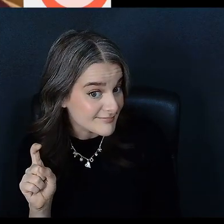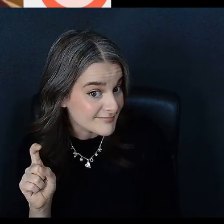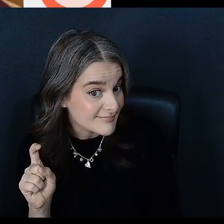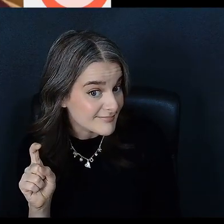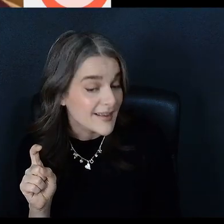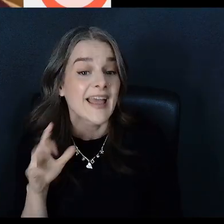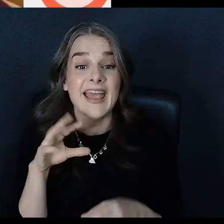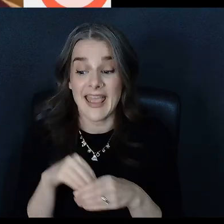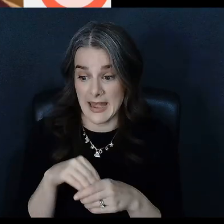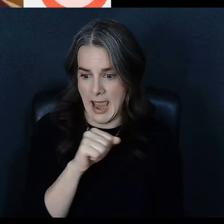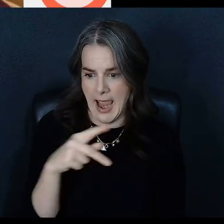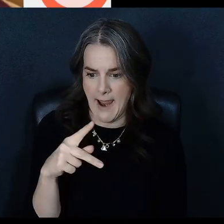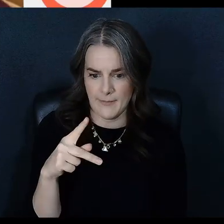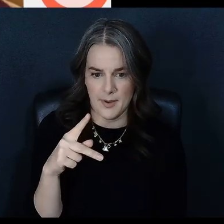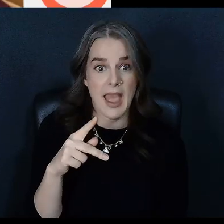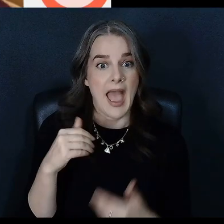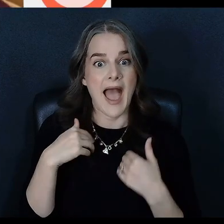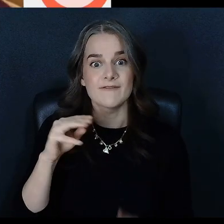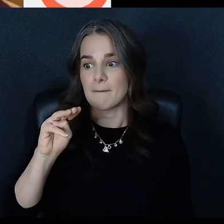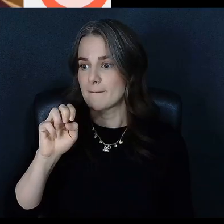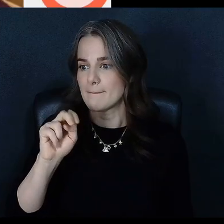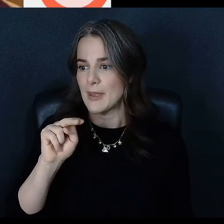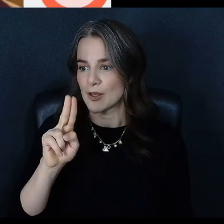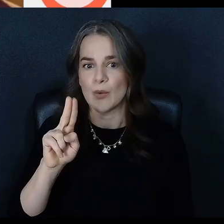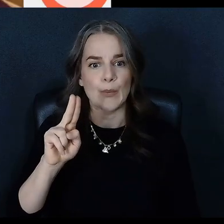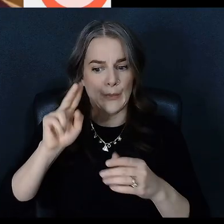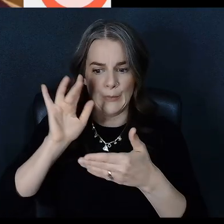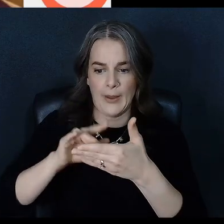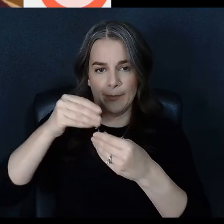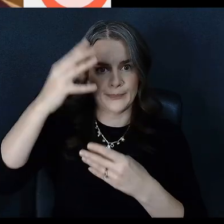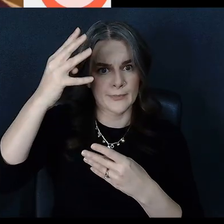Do they need access to different settings to control them?